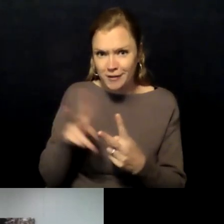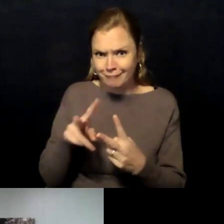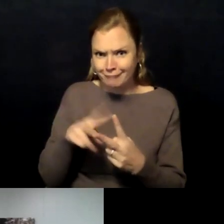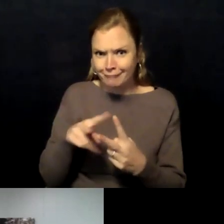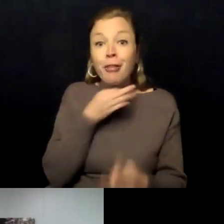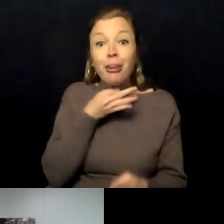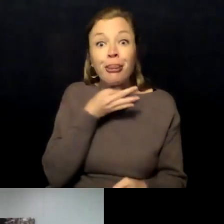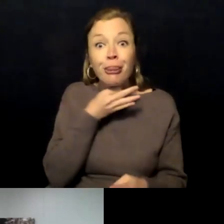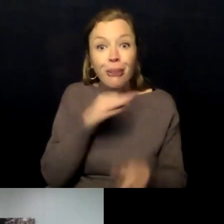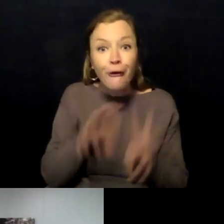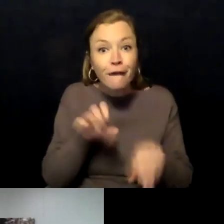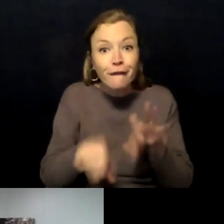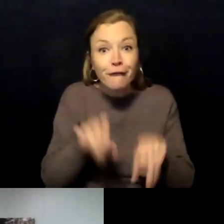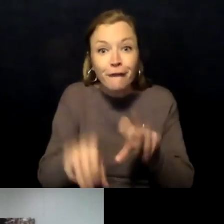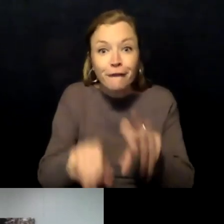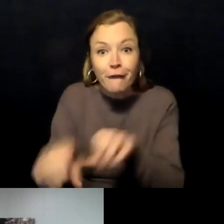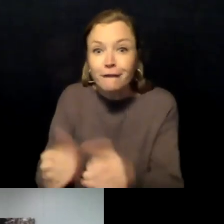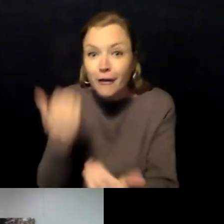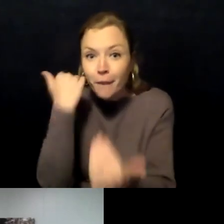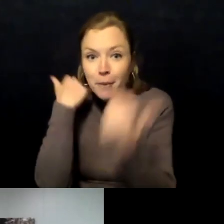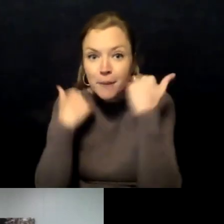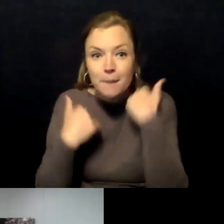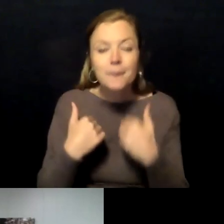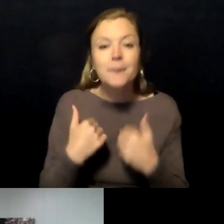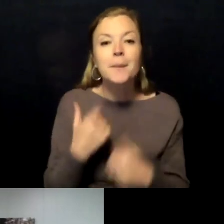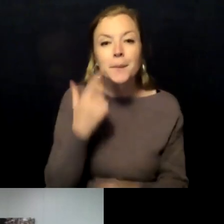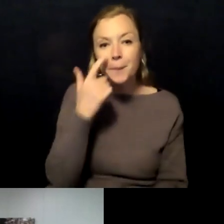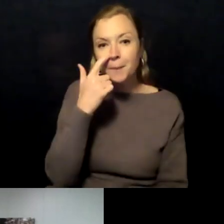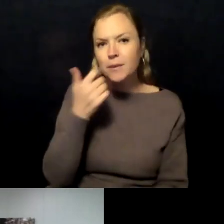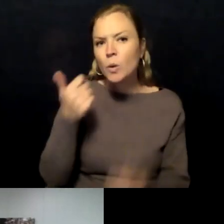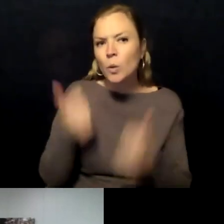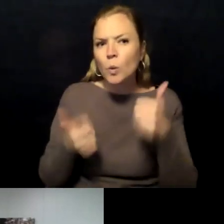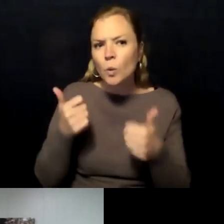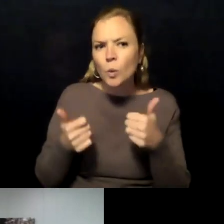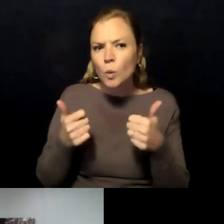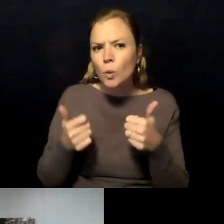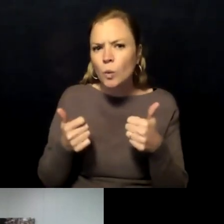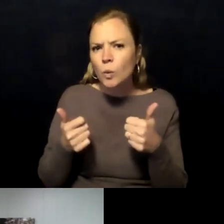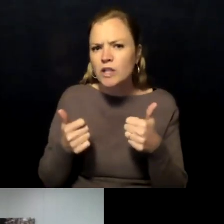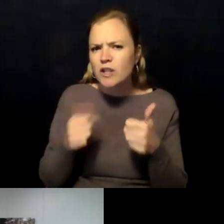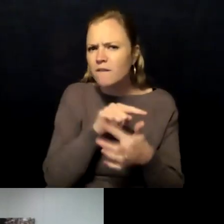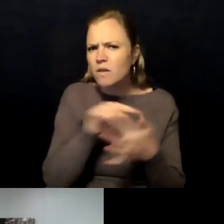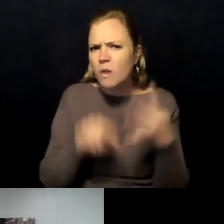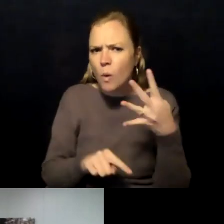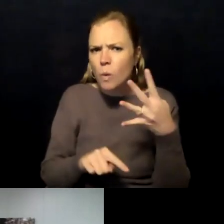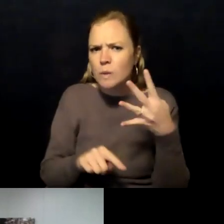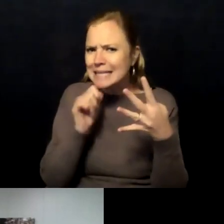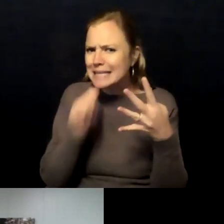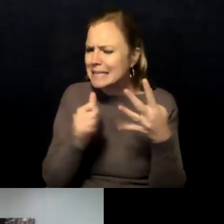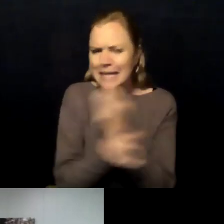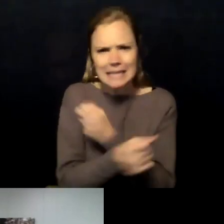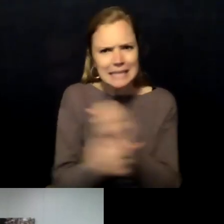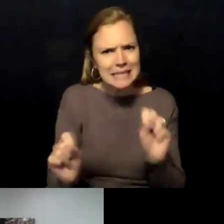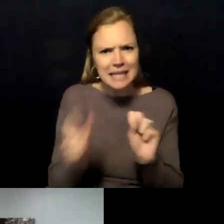you do. So which of the following